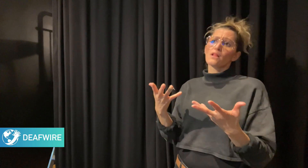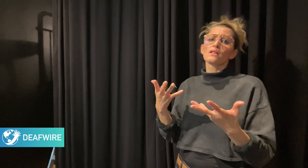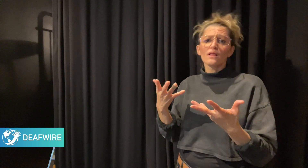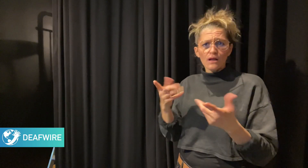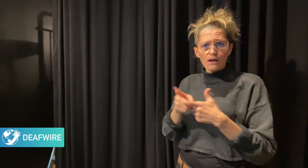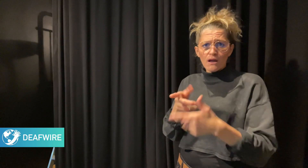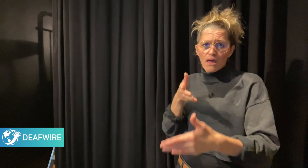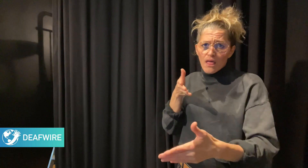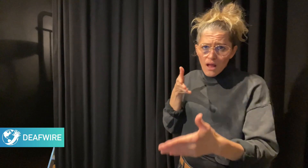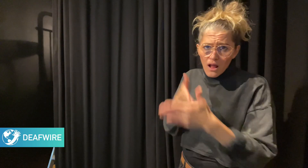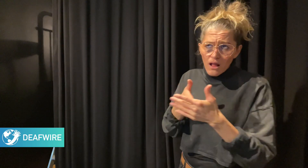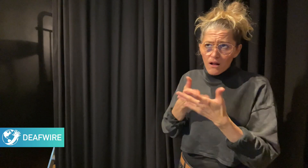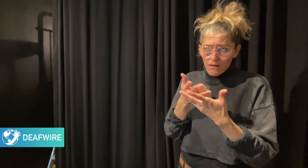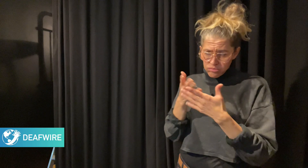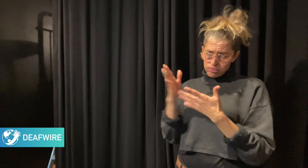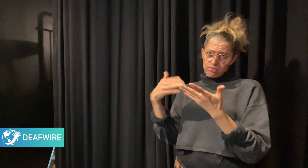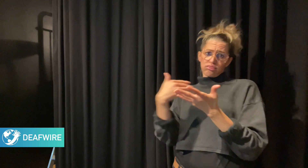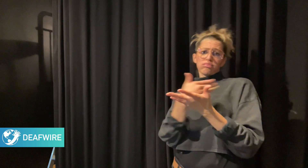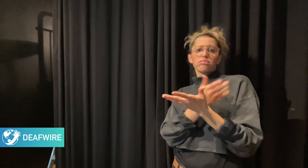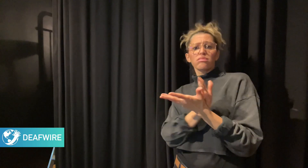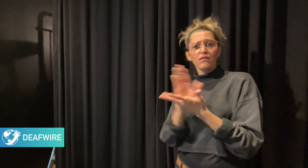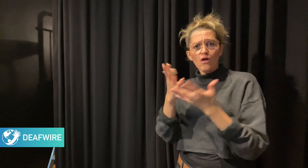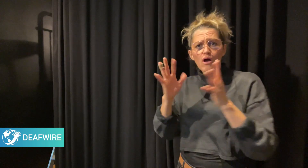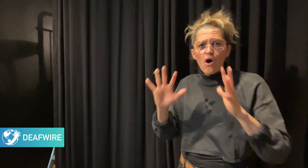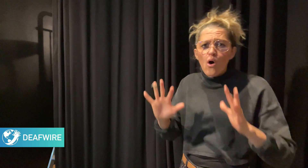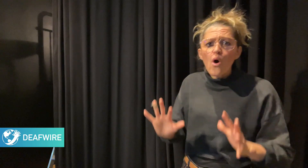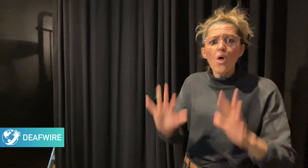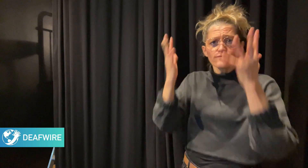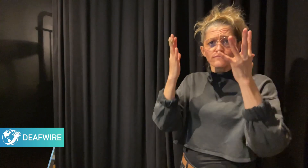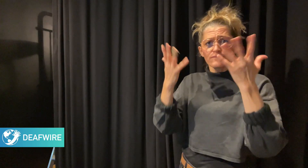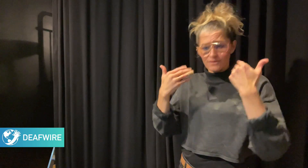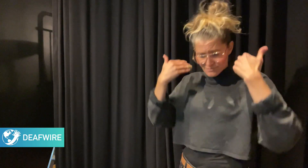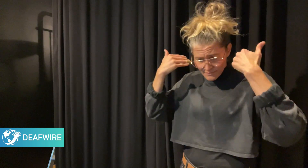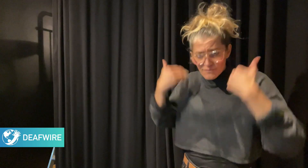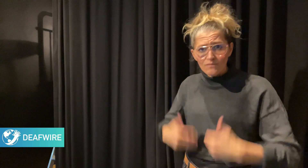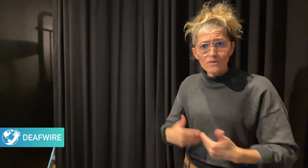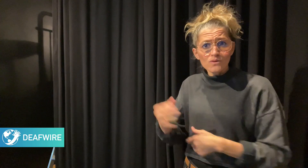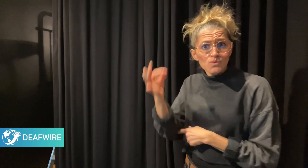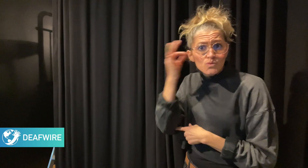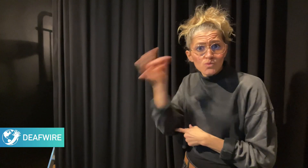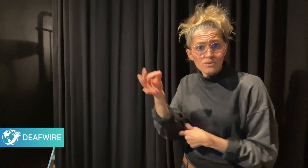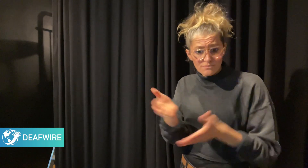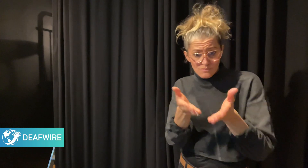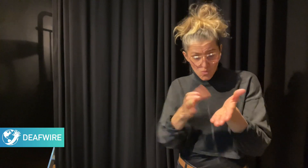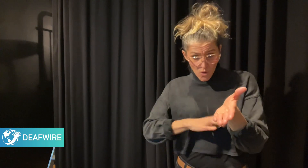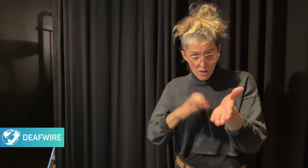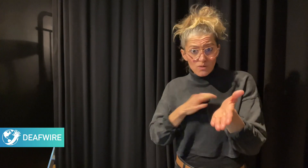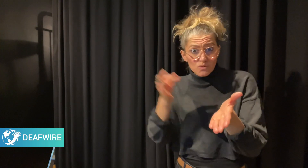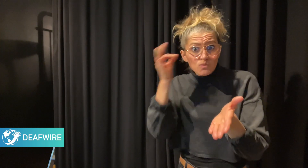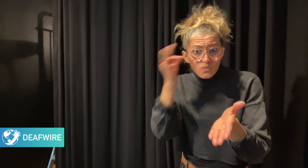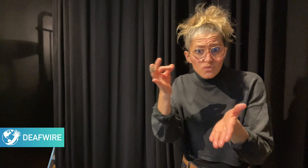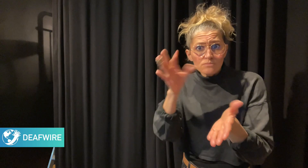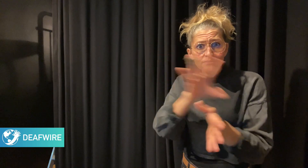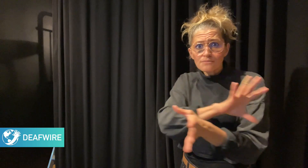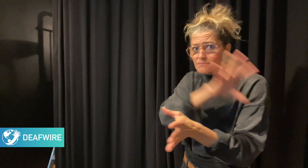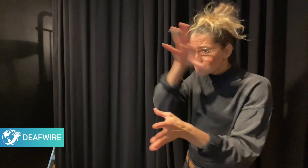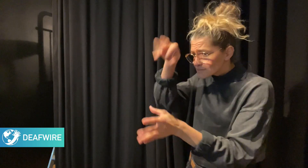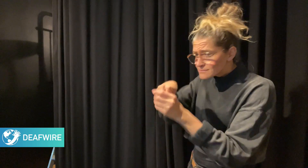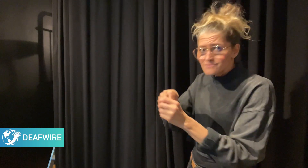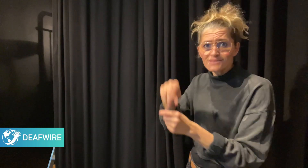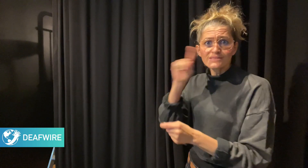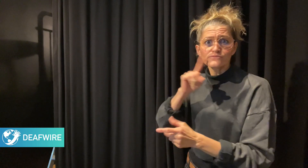for them to face challenges navigating life as a hearing person